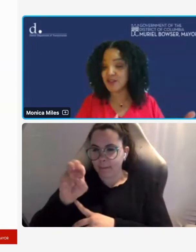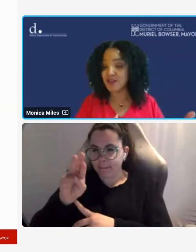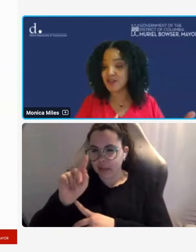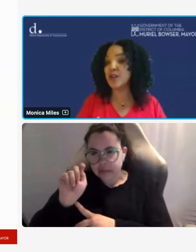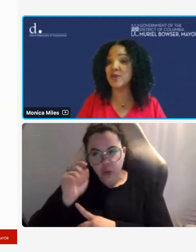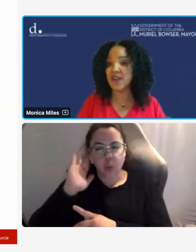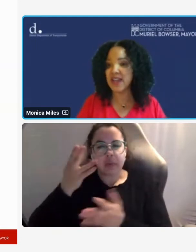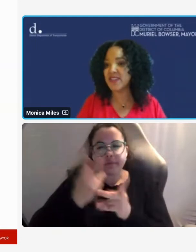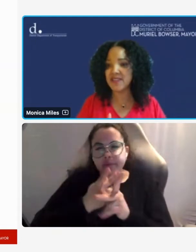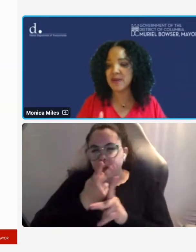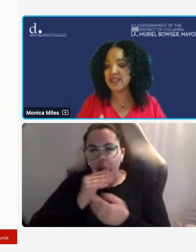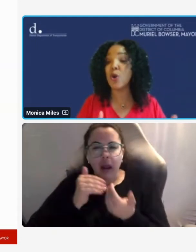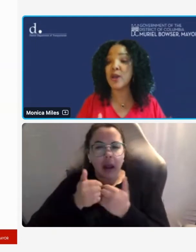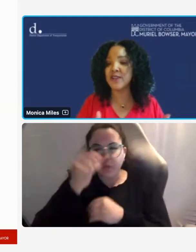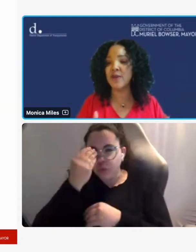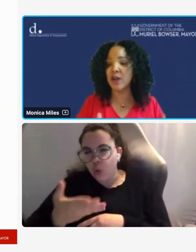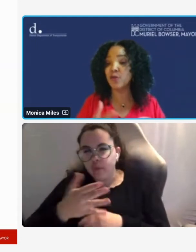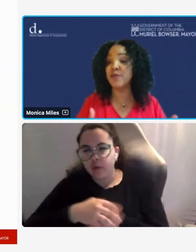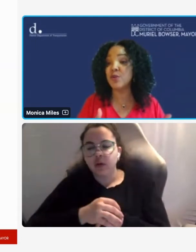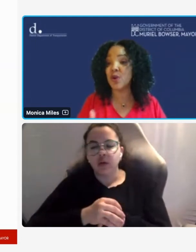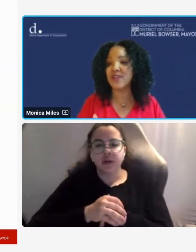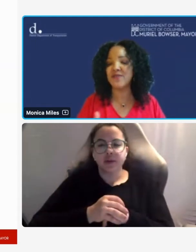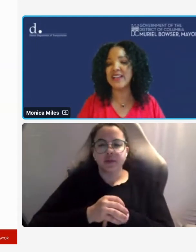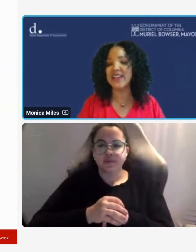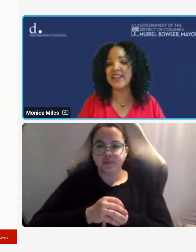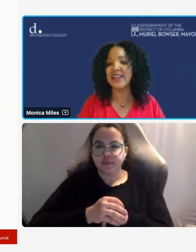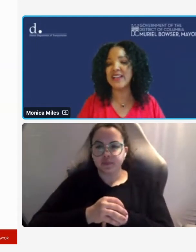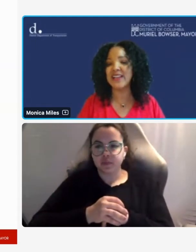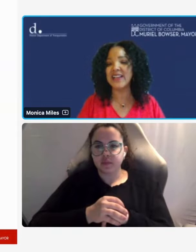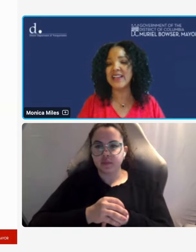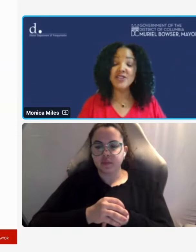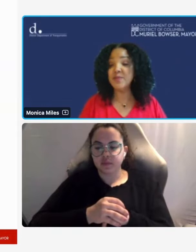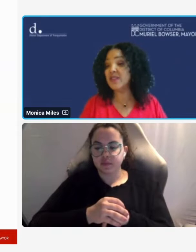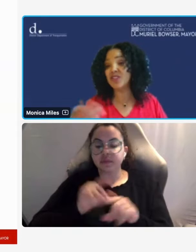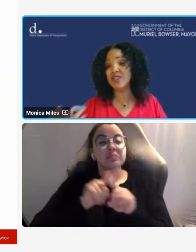after they were notified that there was an audit uh review audit finding but it could just be that